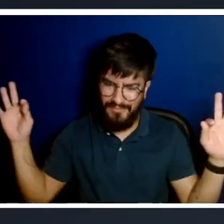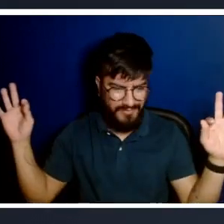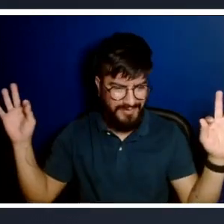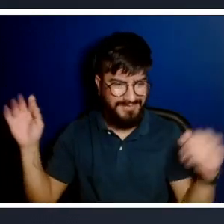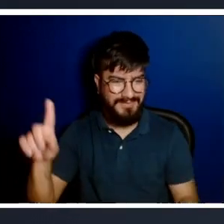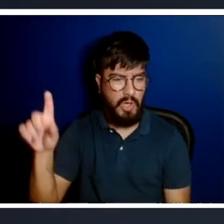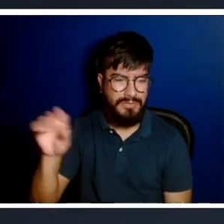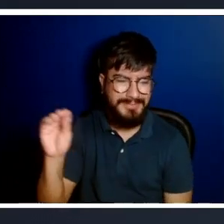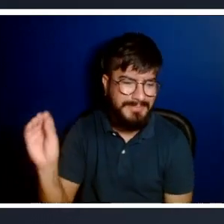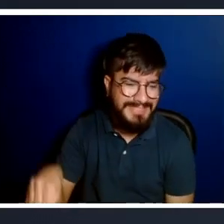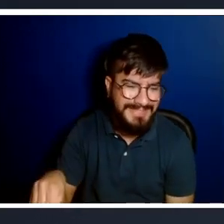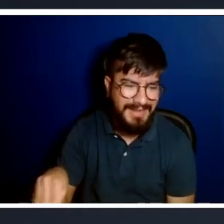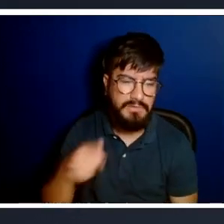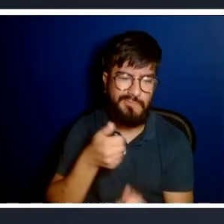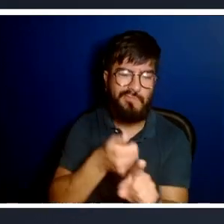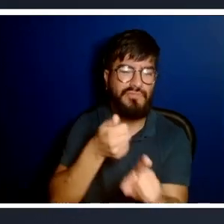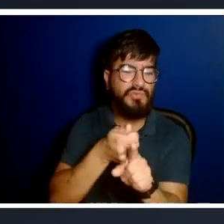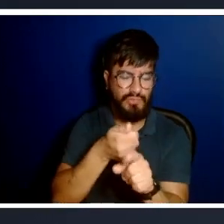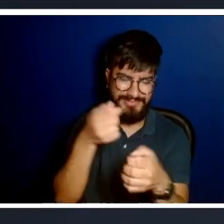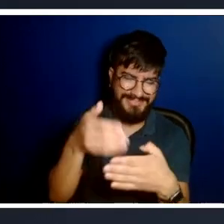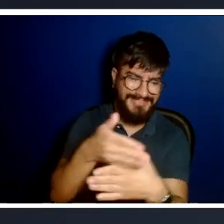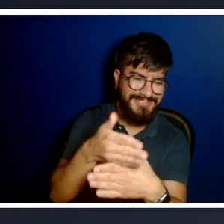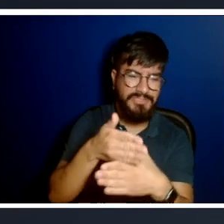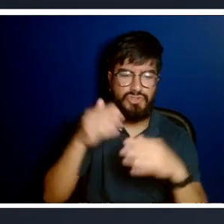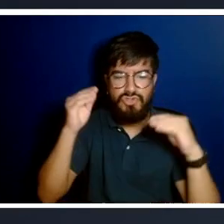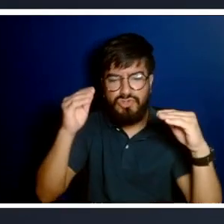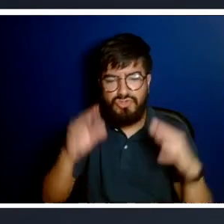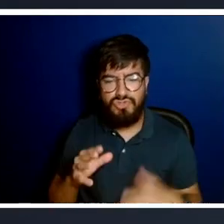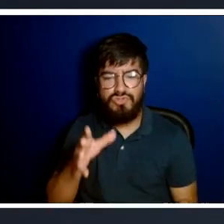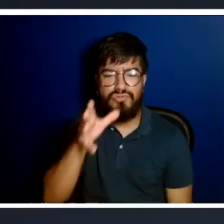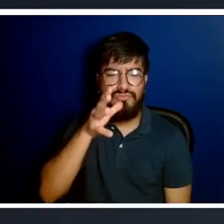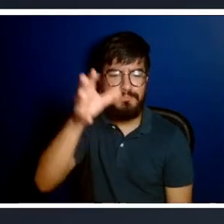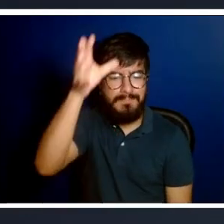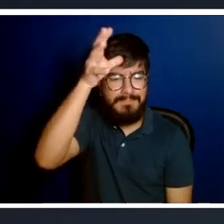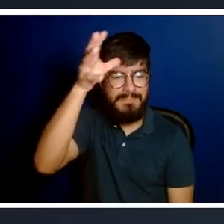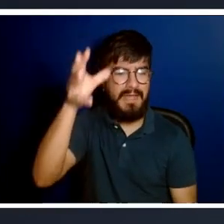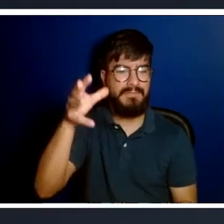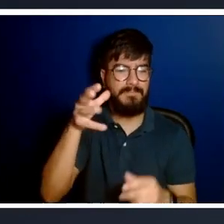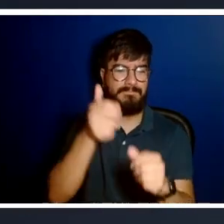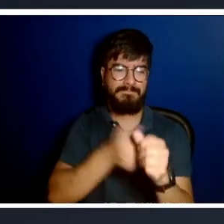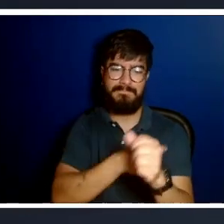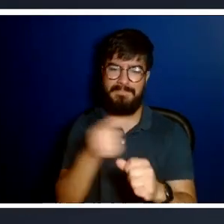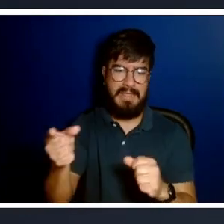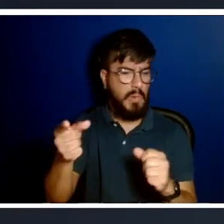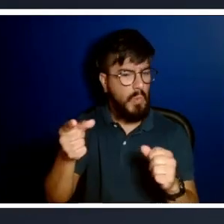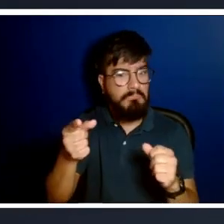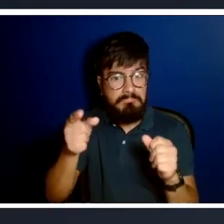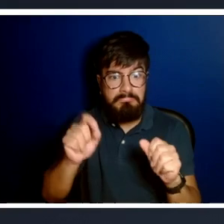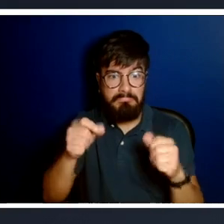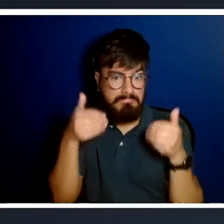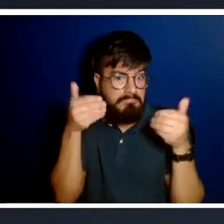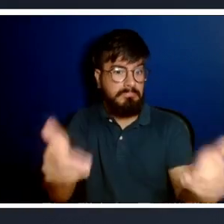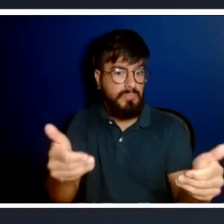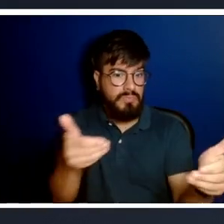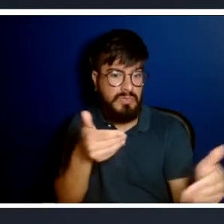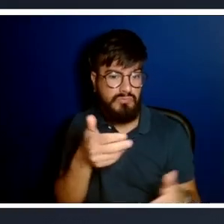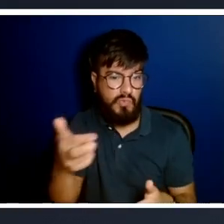with parents, anyone in, in your bubble, share our resources out there completely free.